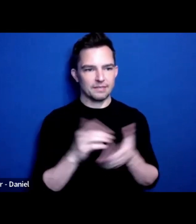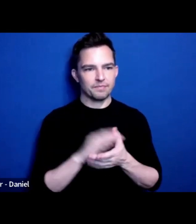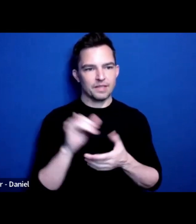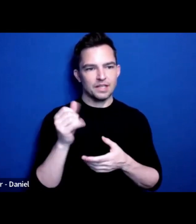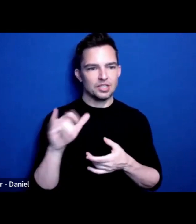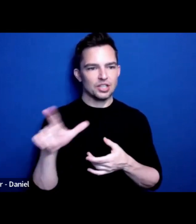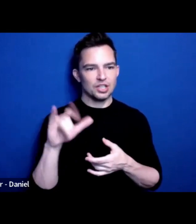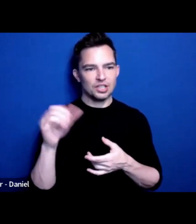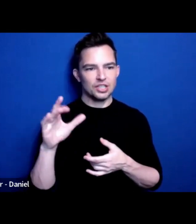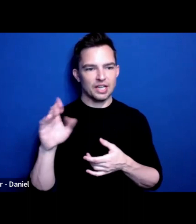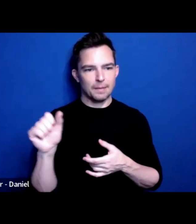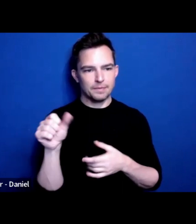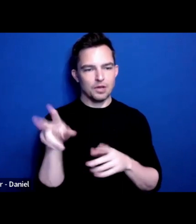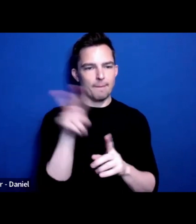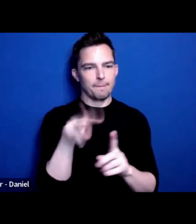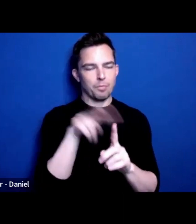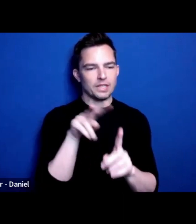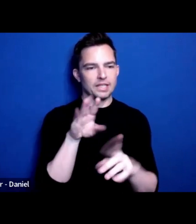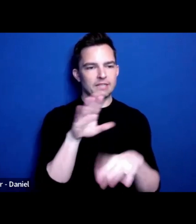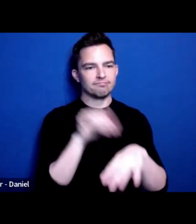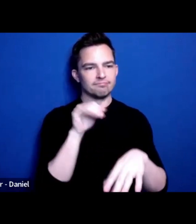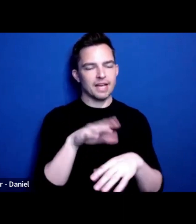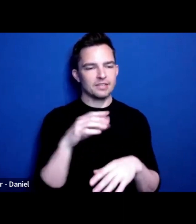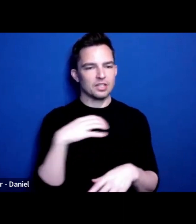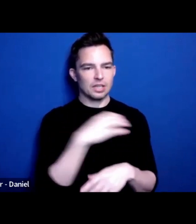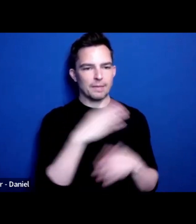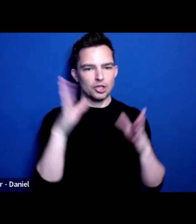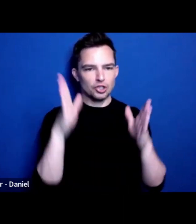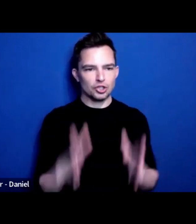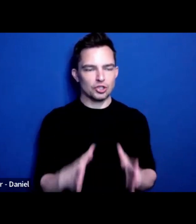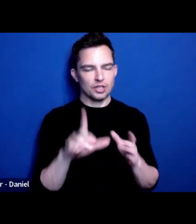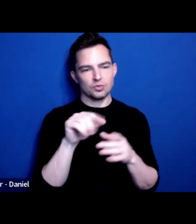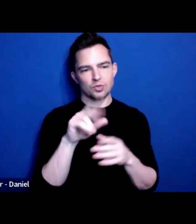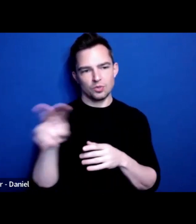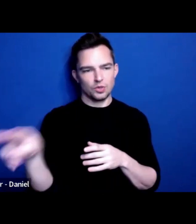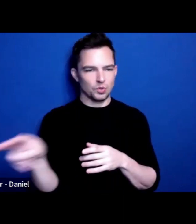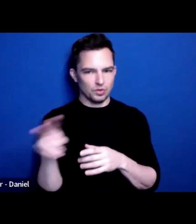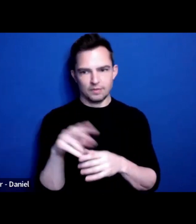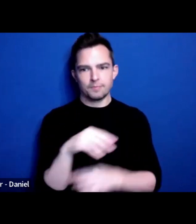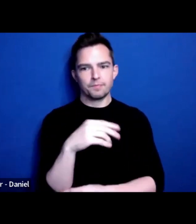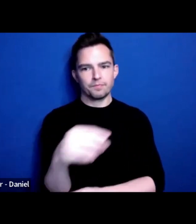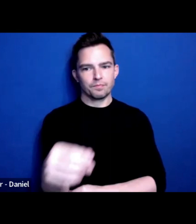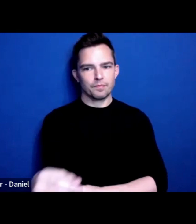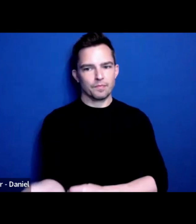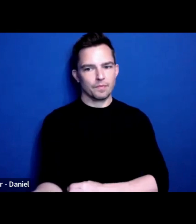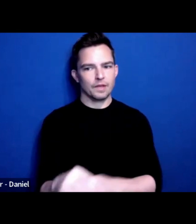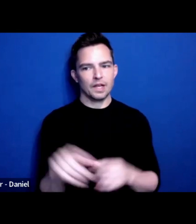appointed as Commissioner back in February 14 2022. And she has managed more than two decades of